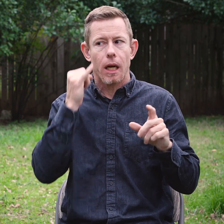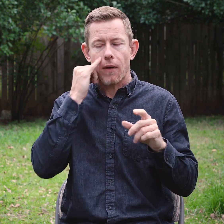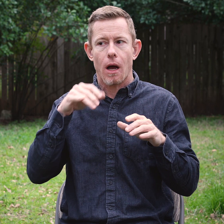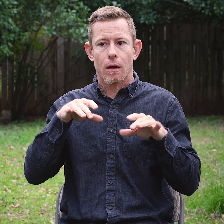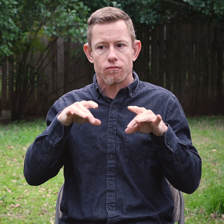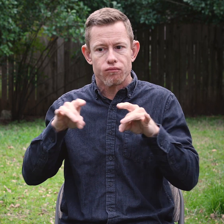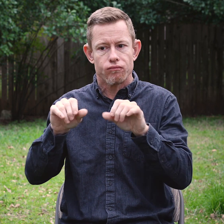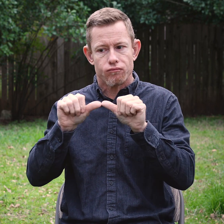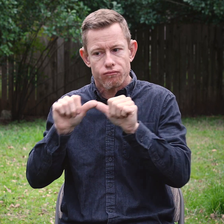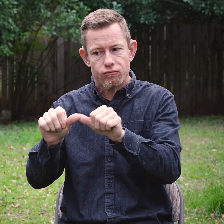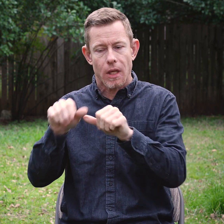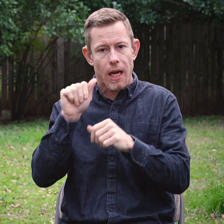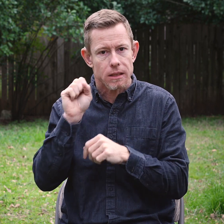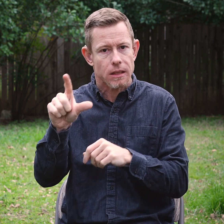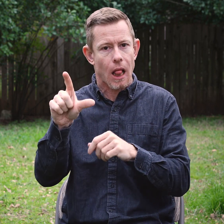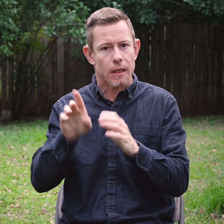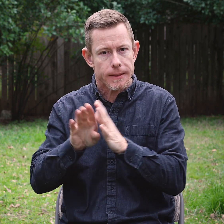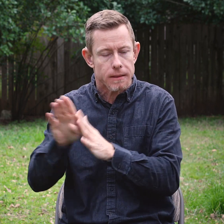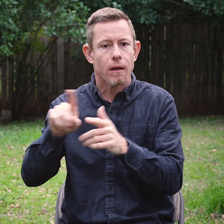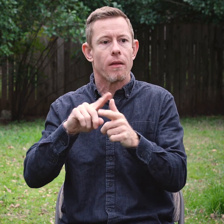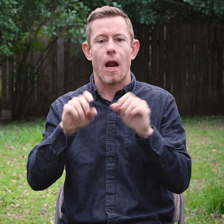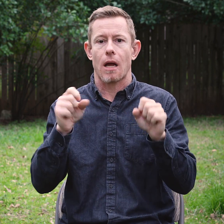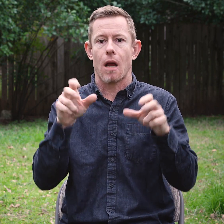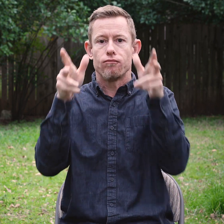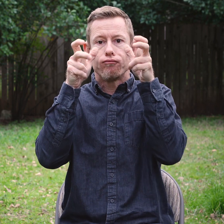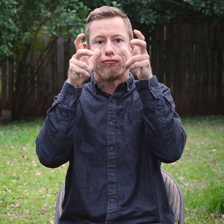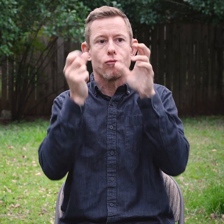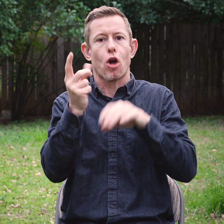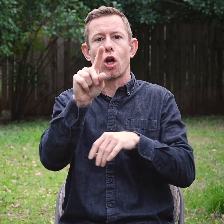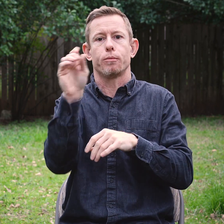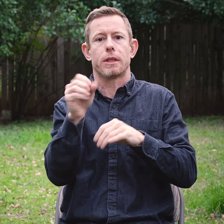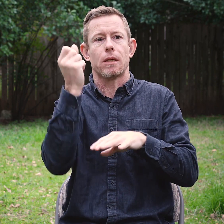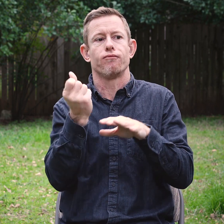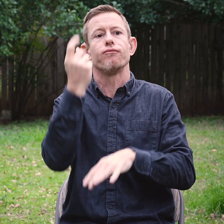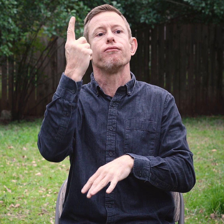But if I continue to acquire ASL, then I can see everything and understand 100%